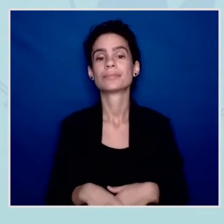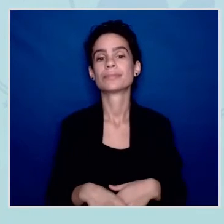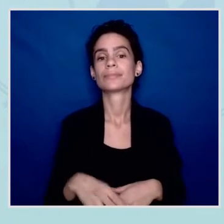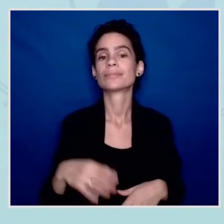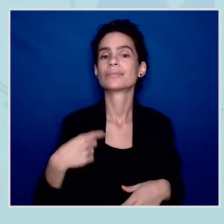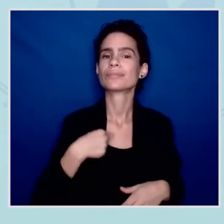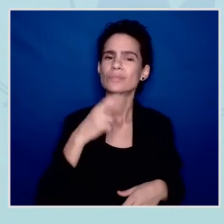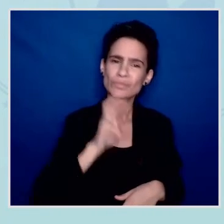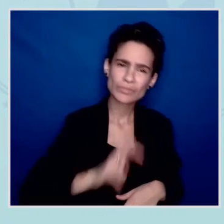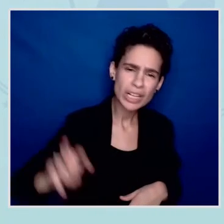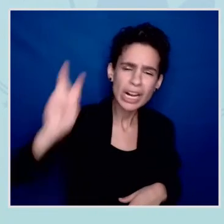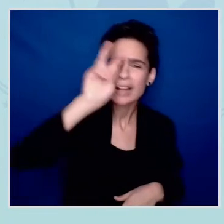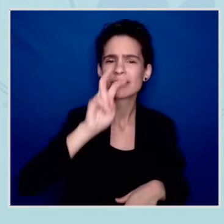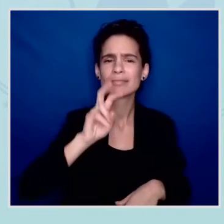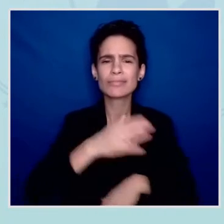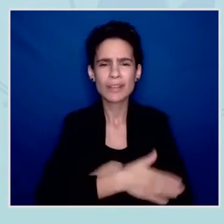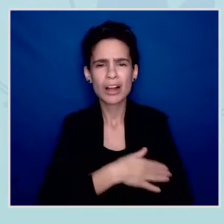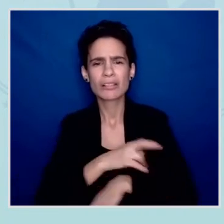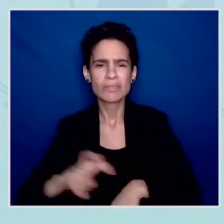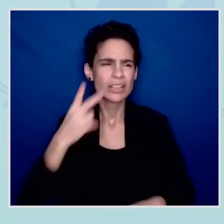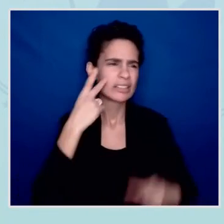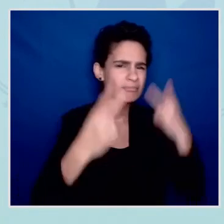BUSINESS AND LEADERS GET THE